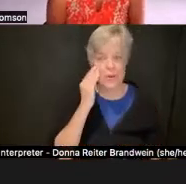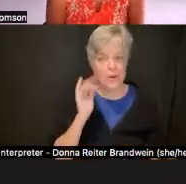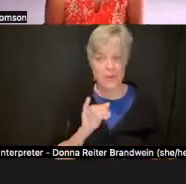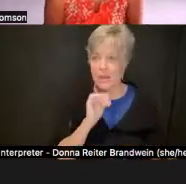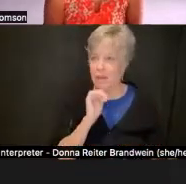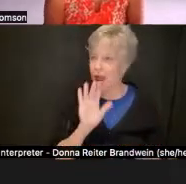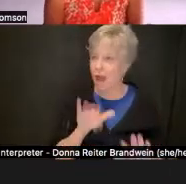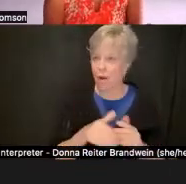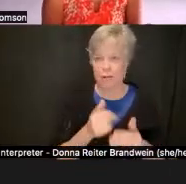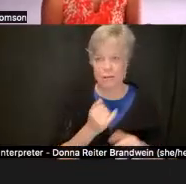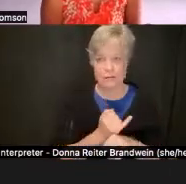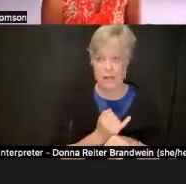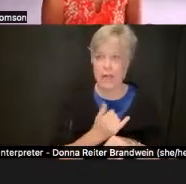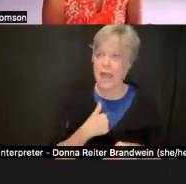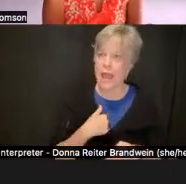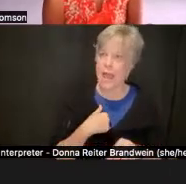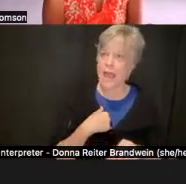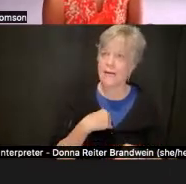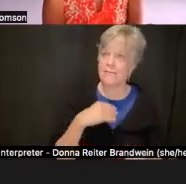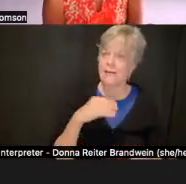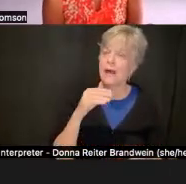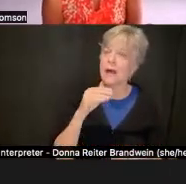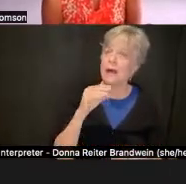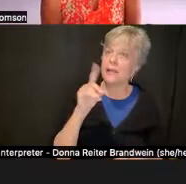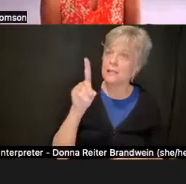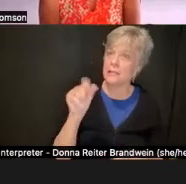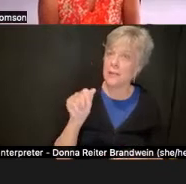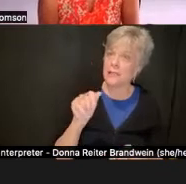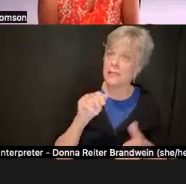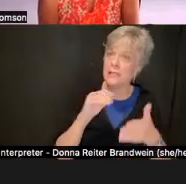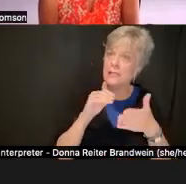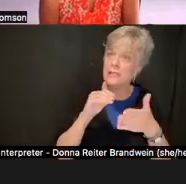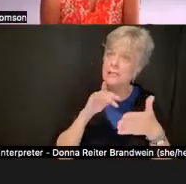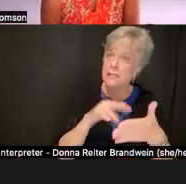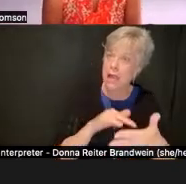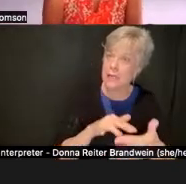have a disability studies major or minor, but maybe even just a concentration.